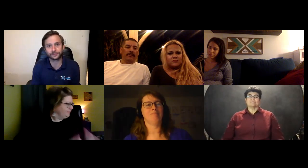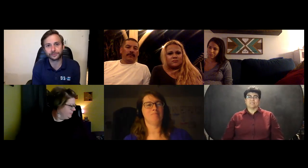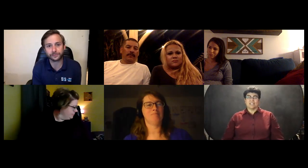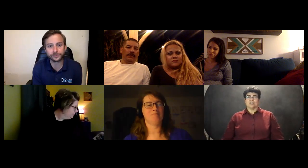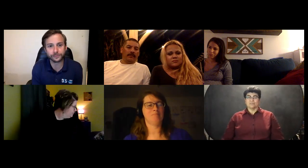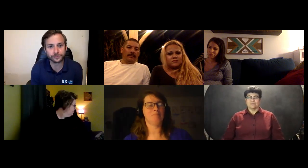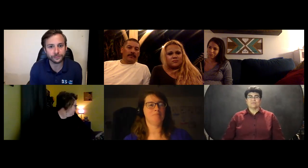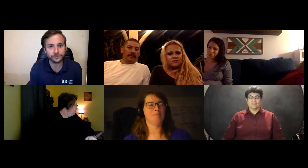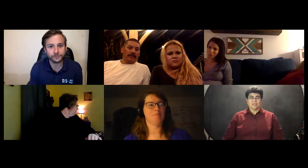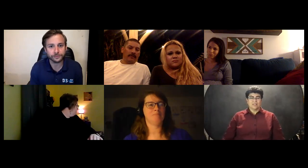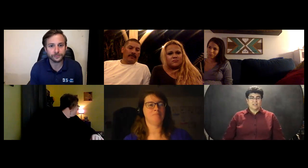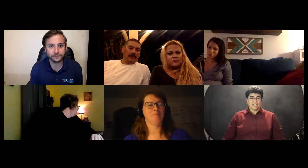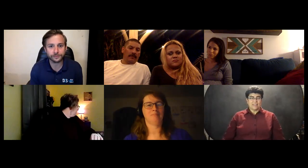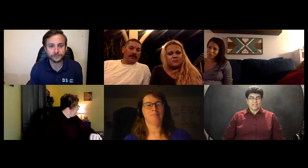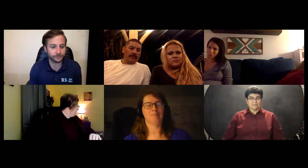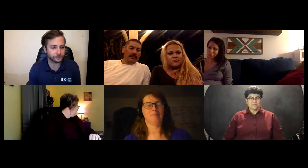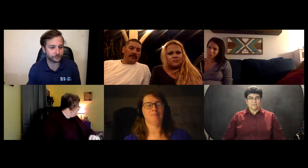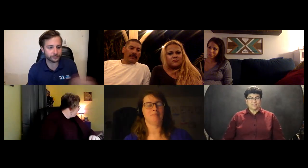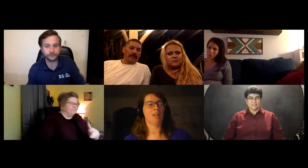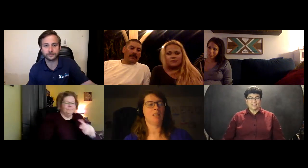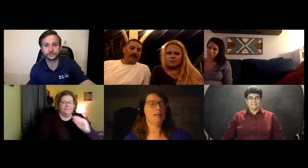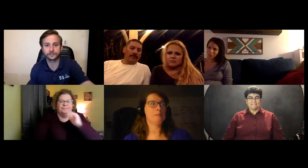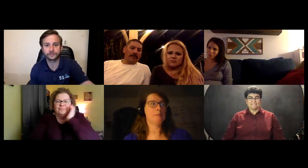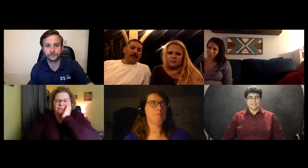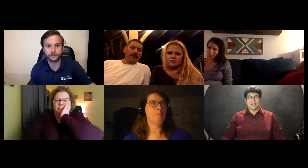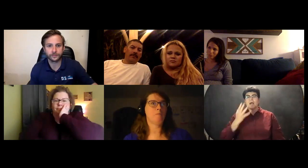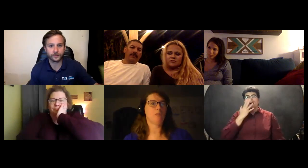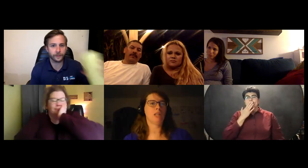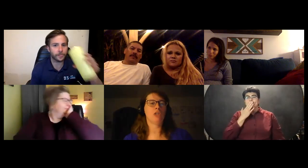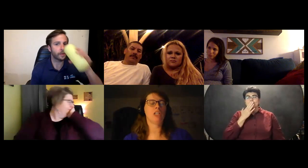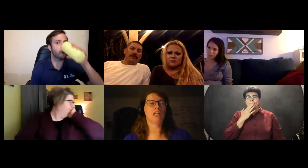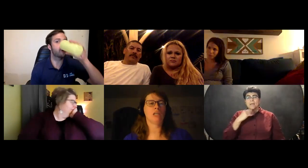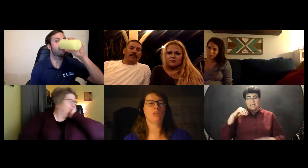thank you